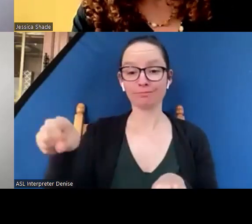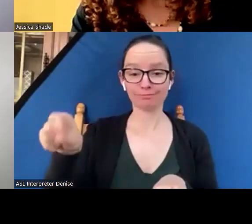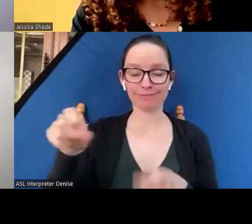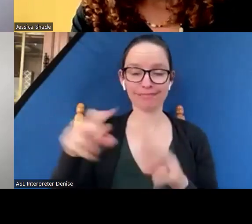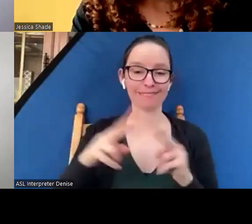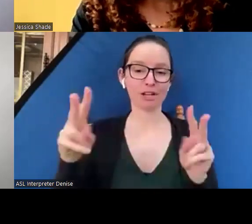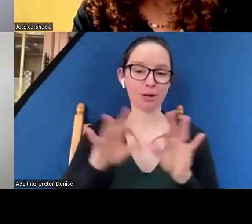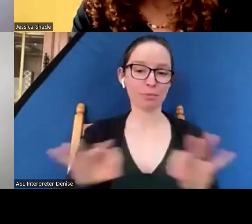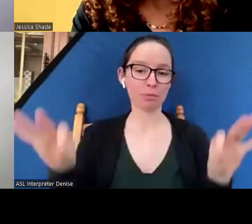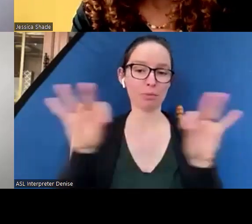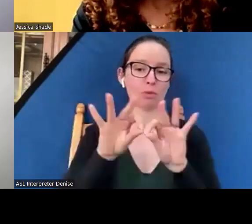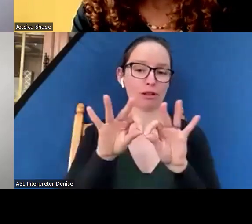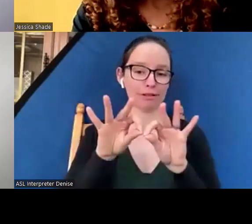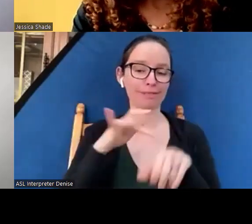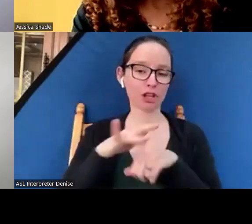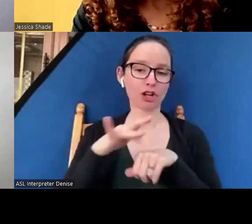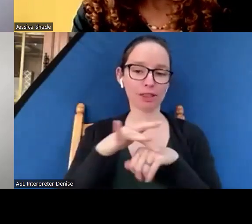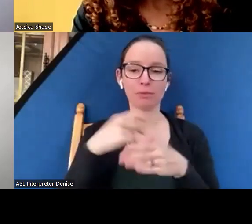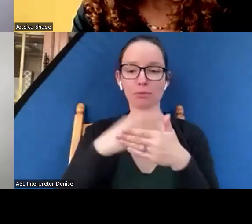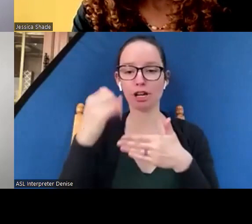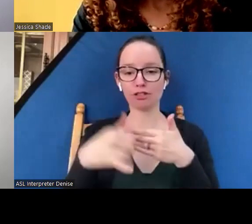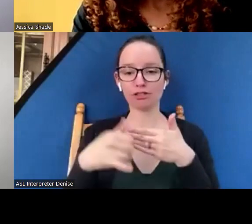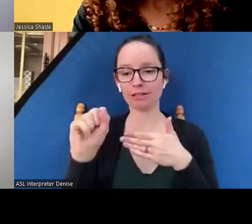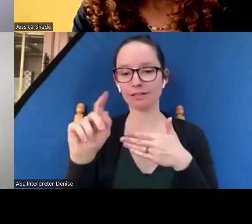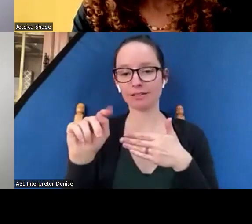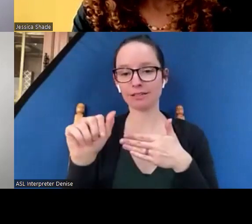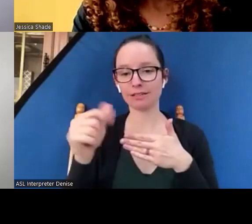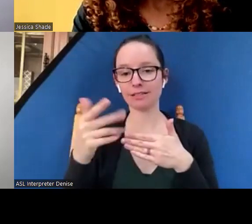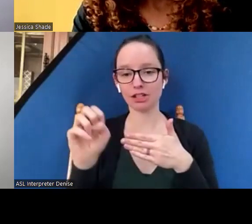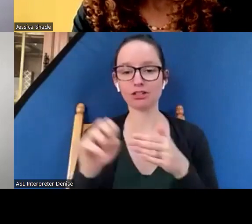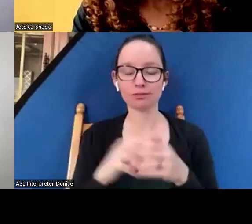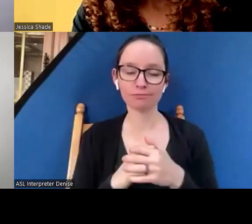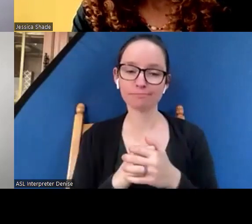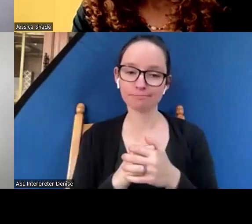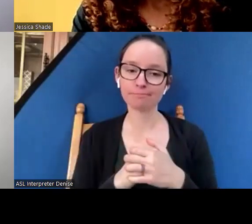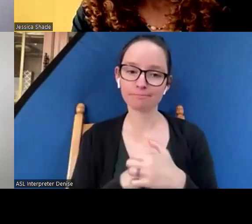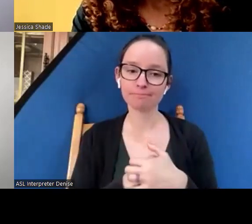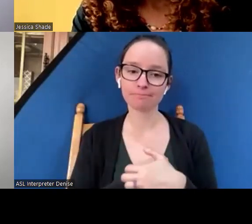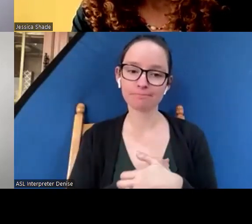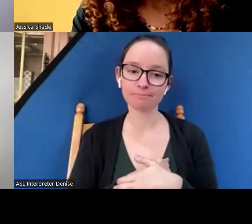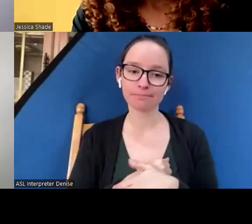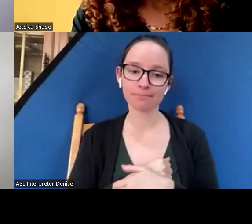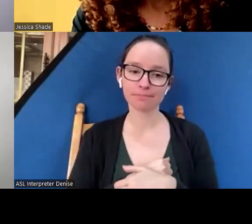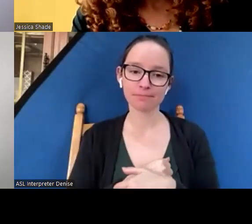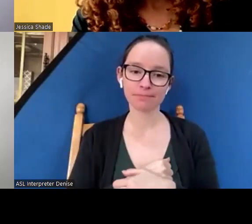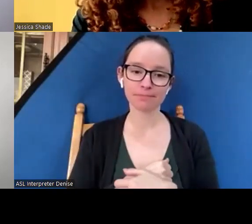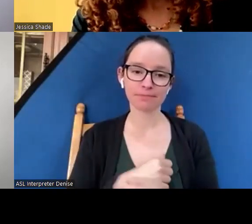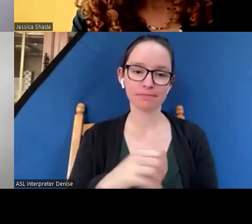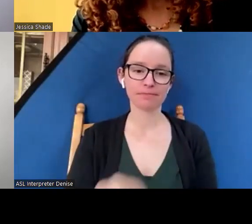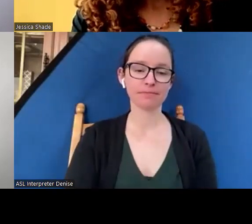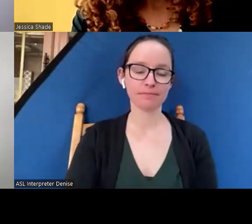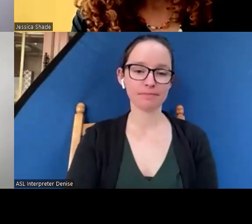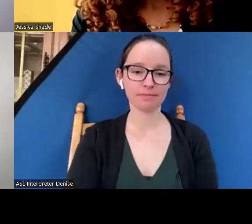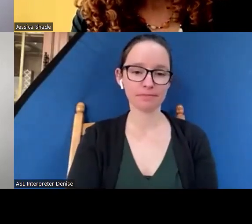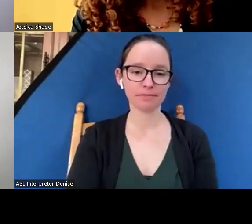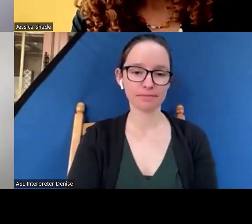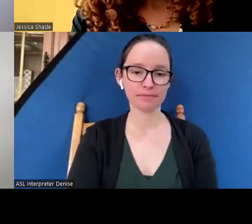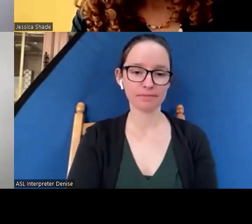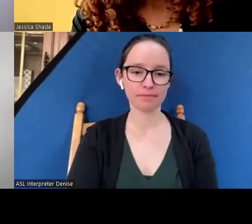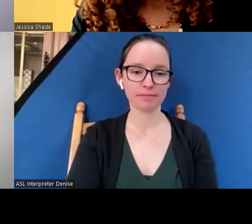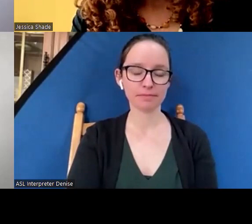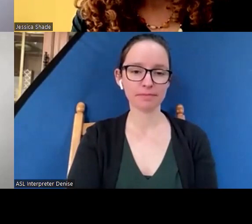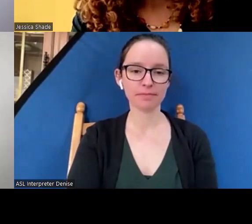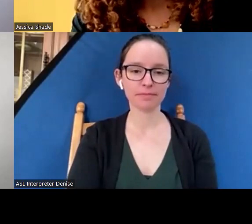the early project stages.